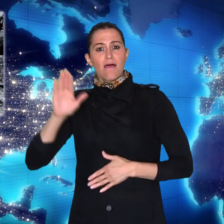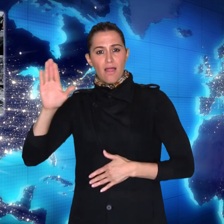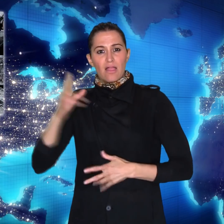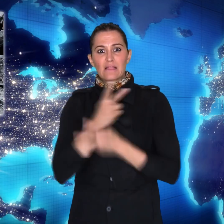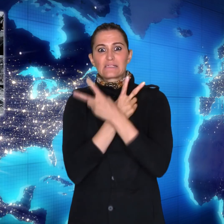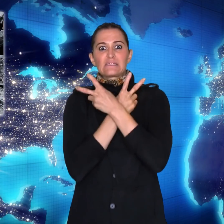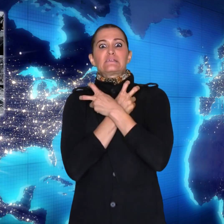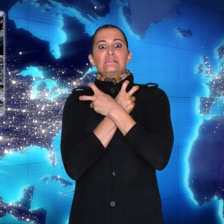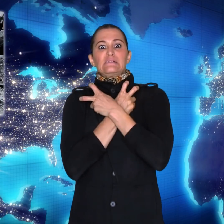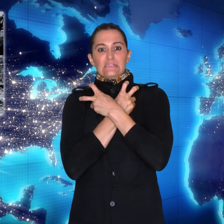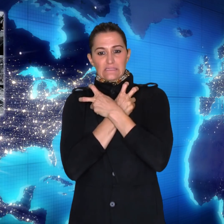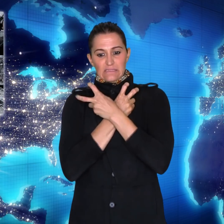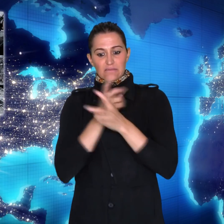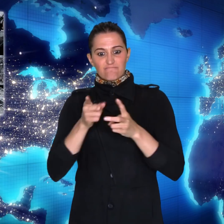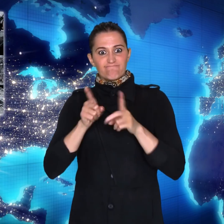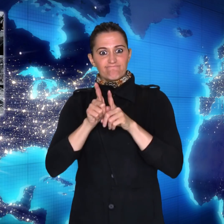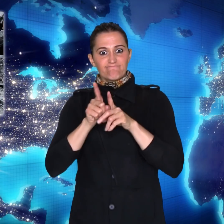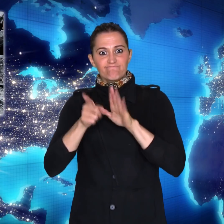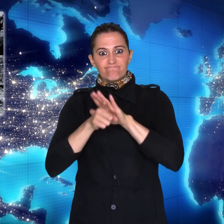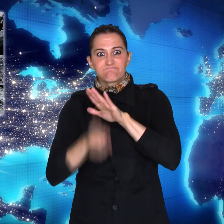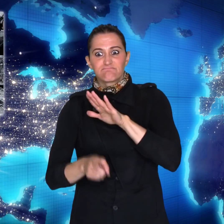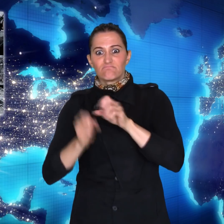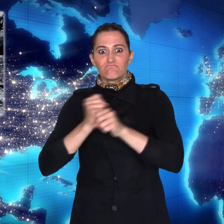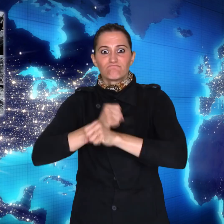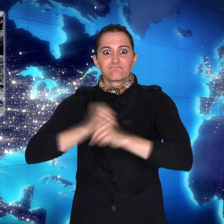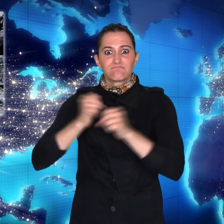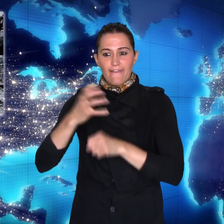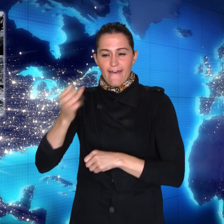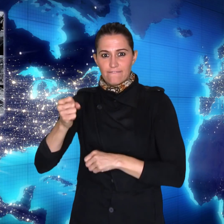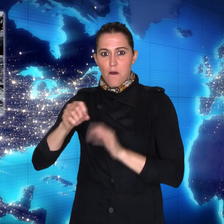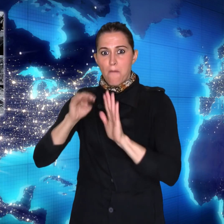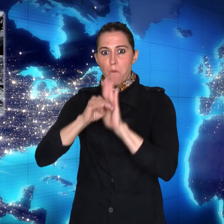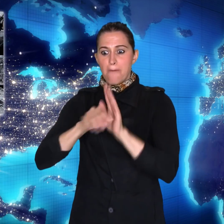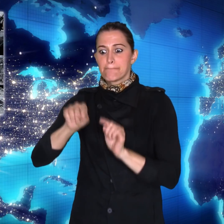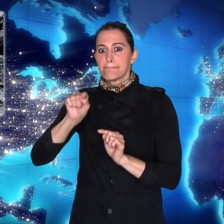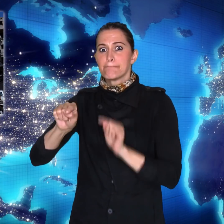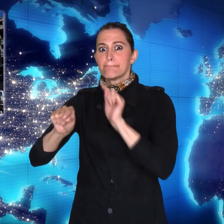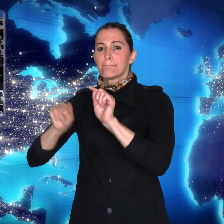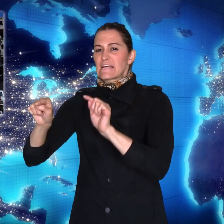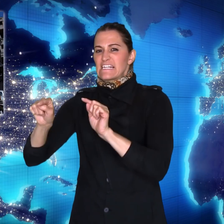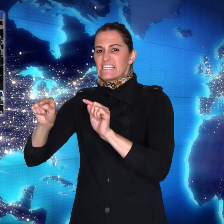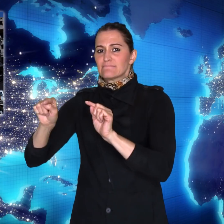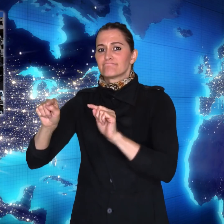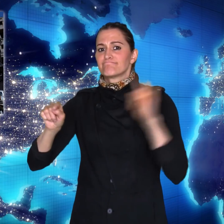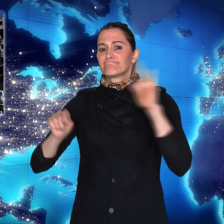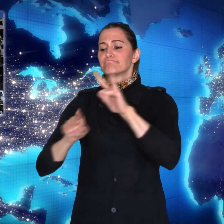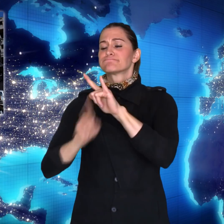Details of the April 7th attack are